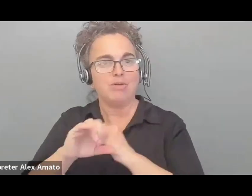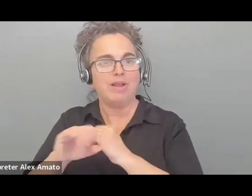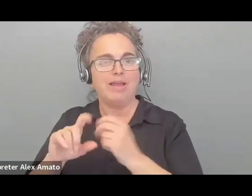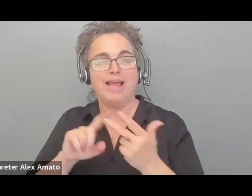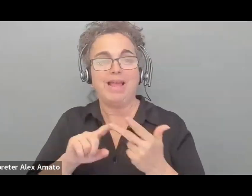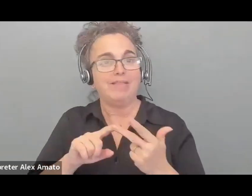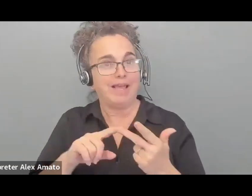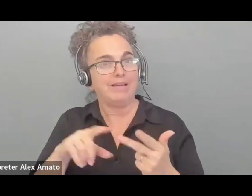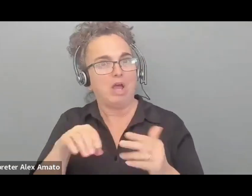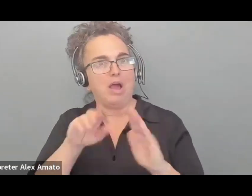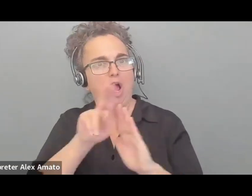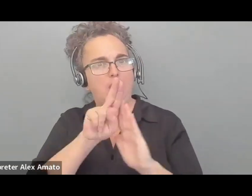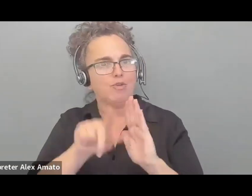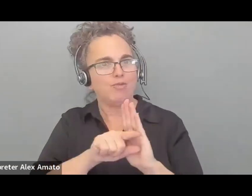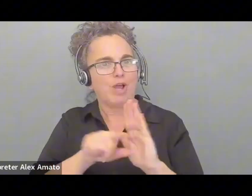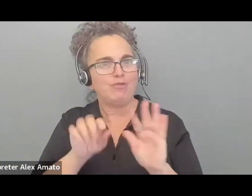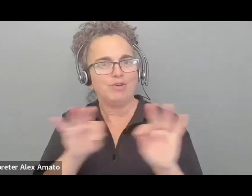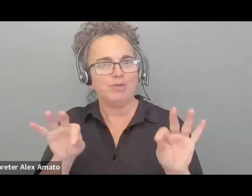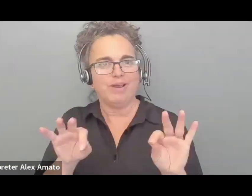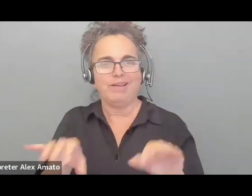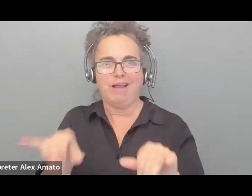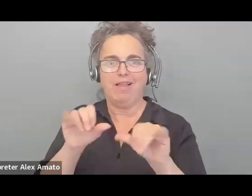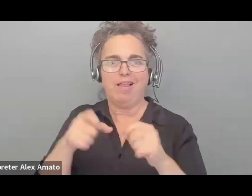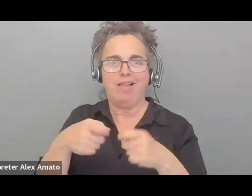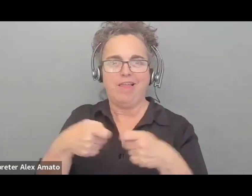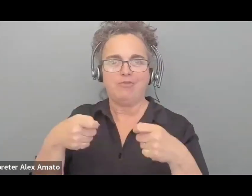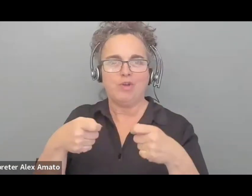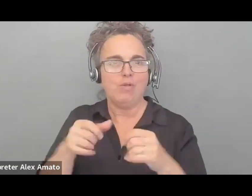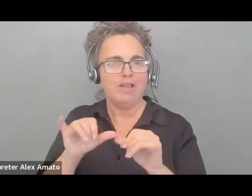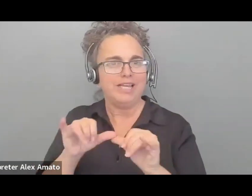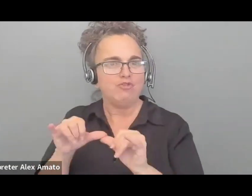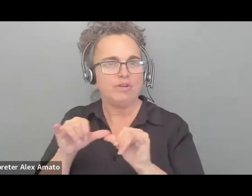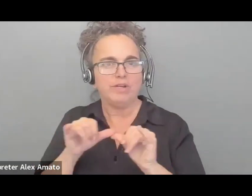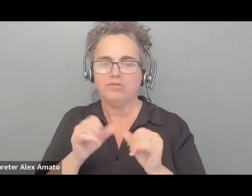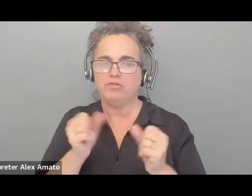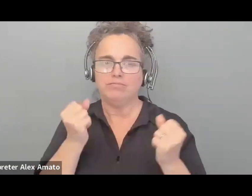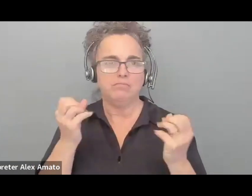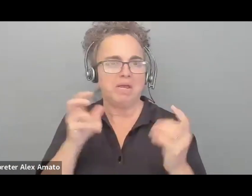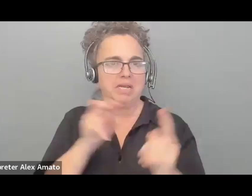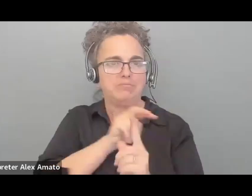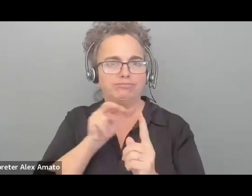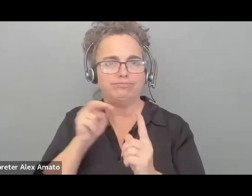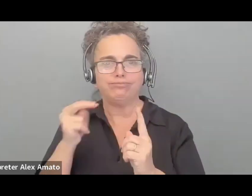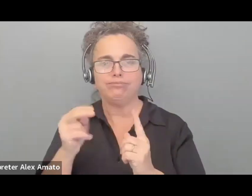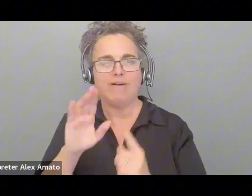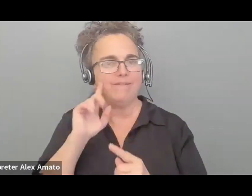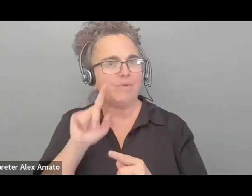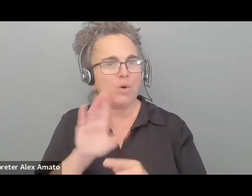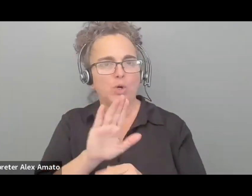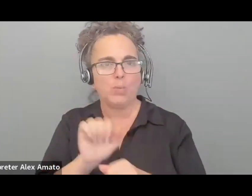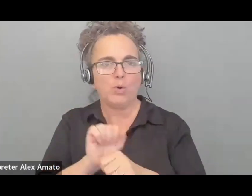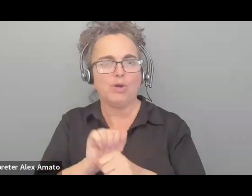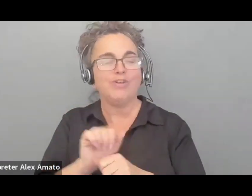She brings a multidisciplinary perspective to her work. Kaush enjoys coaching emerging researchers